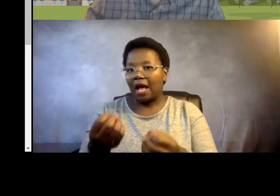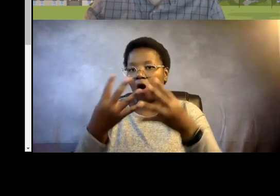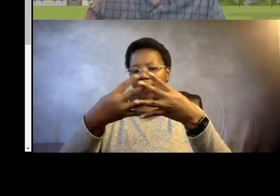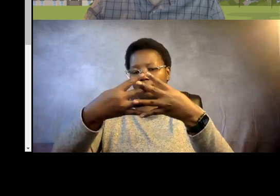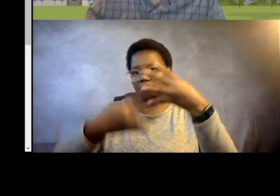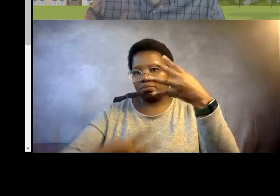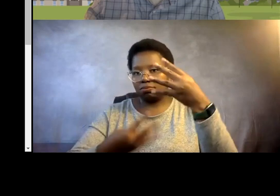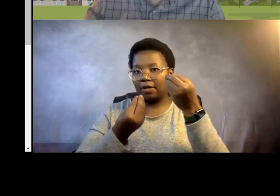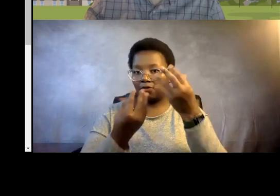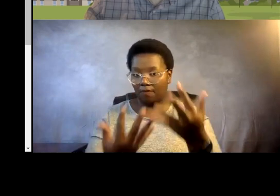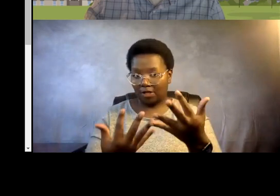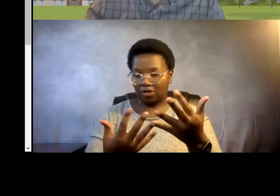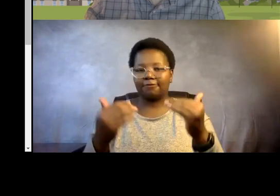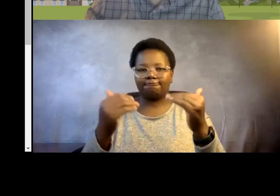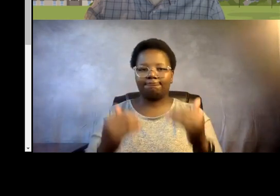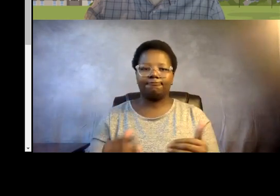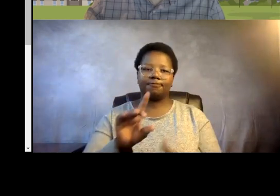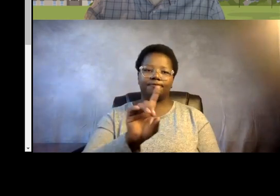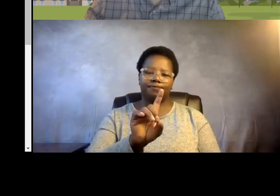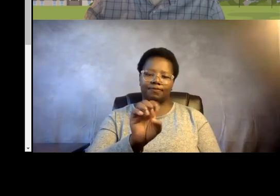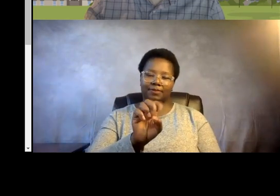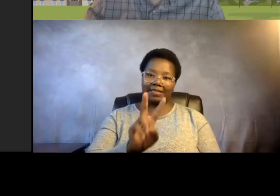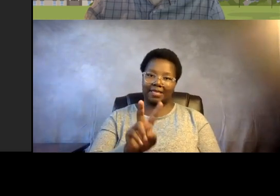And then DevTools has some very powerful developer control systems,